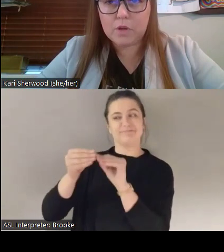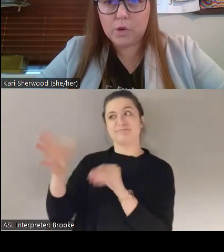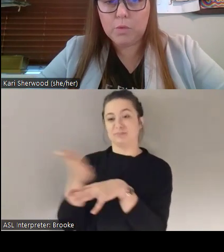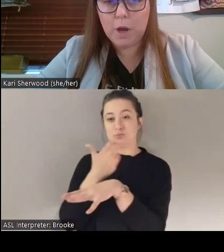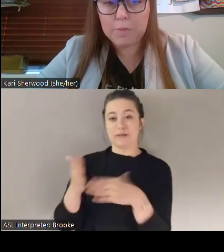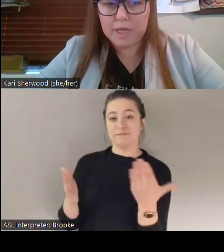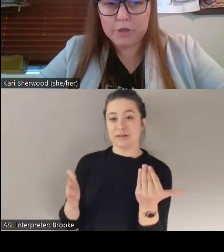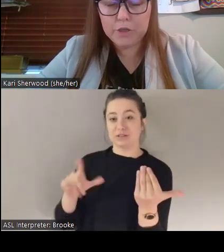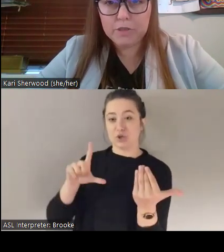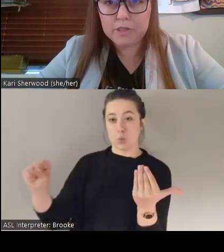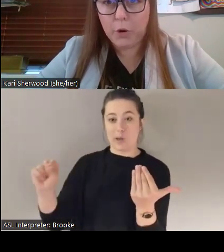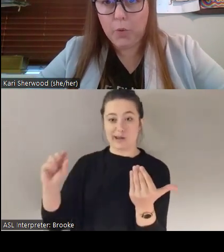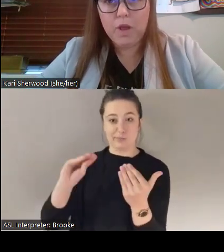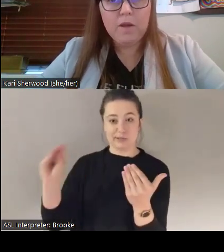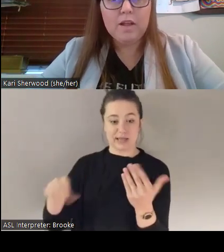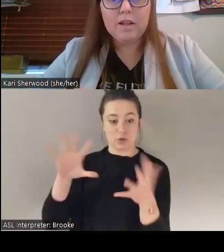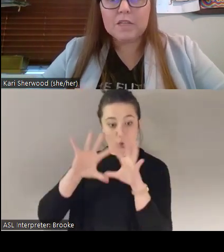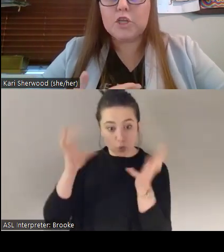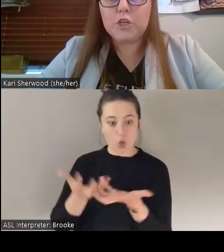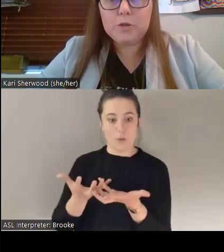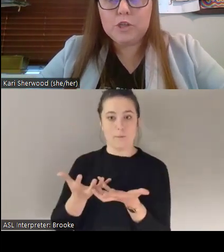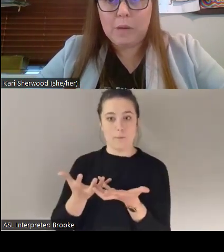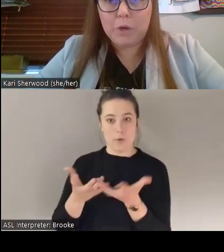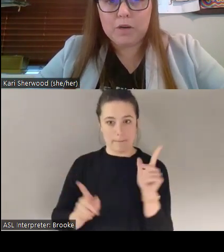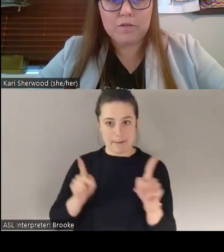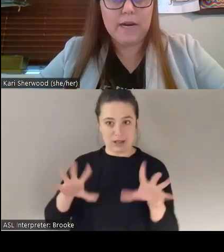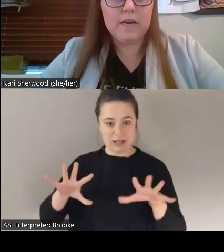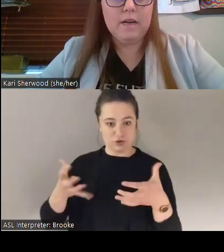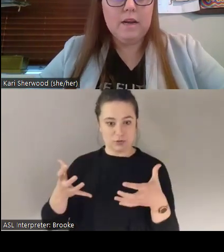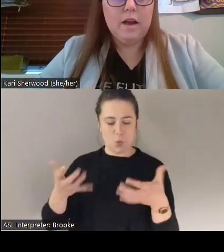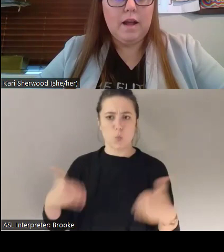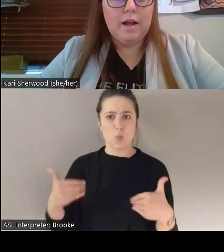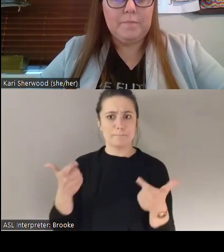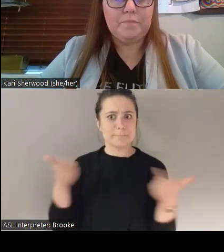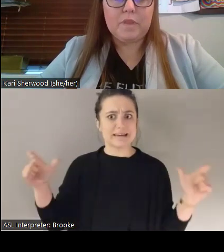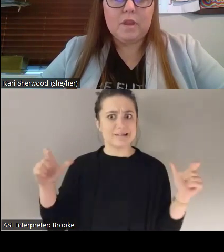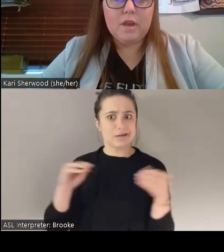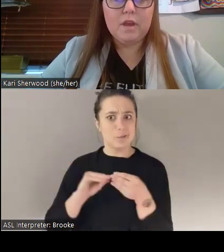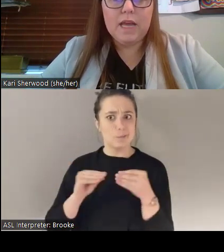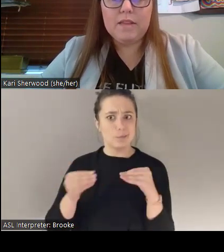global population. So that's a huge number, right.